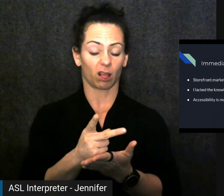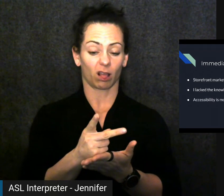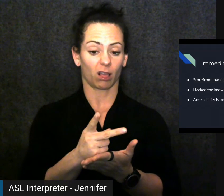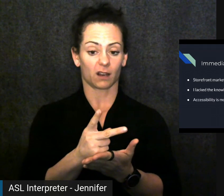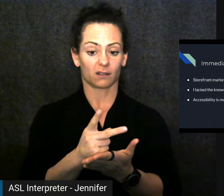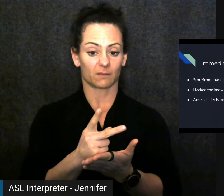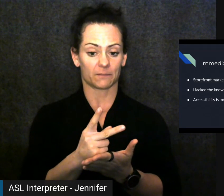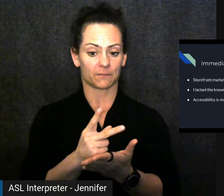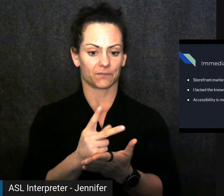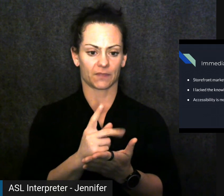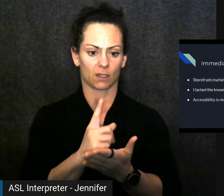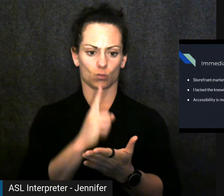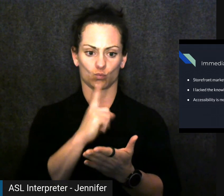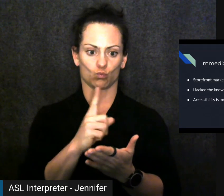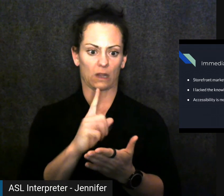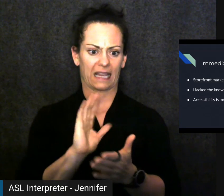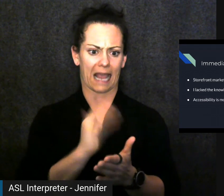just our team.